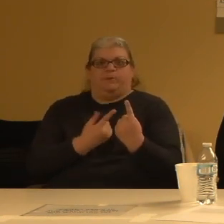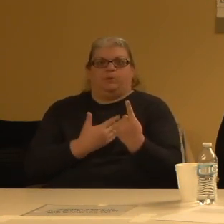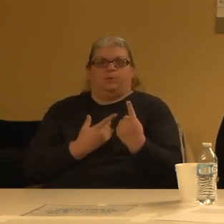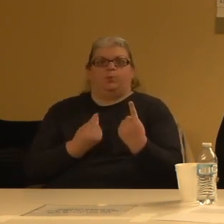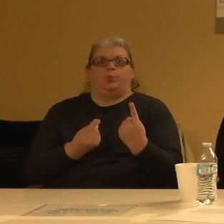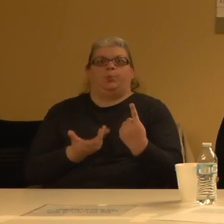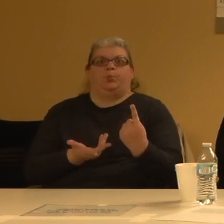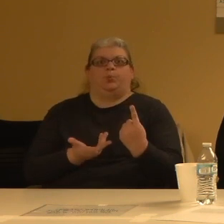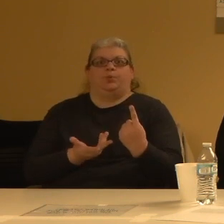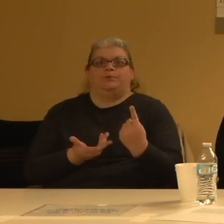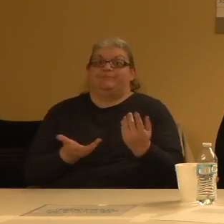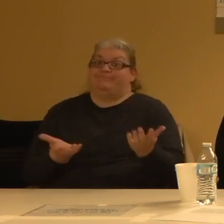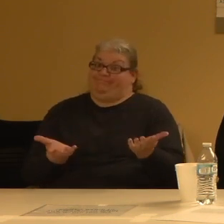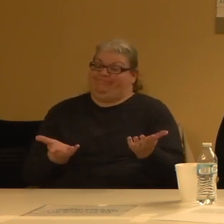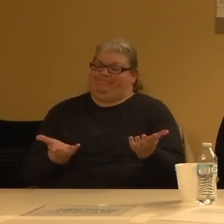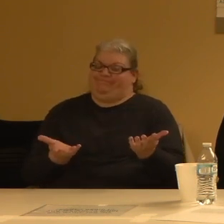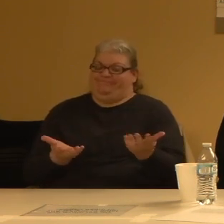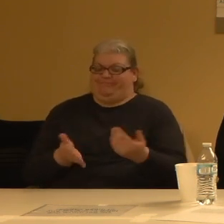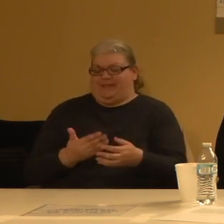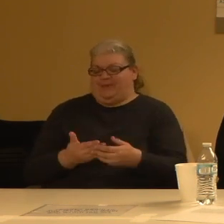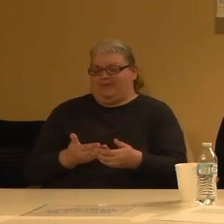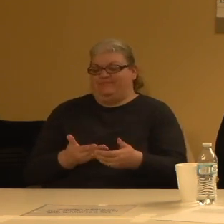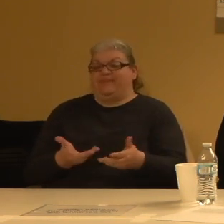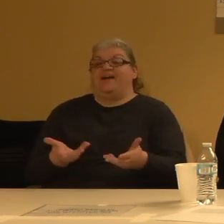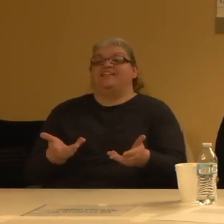And so anyway, done.